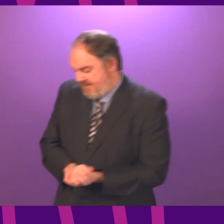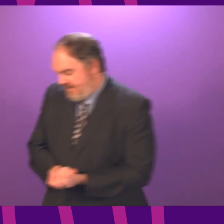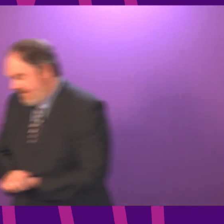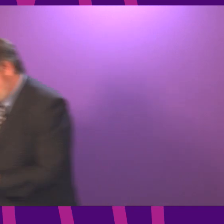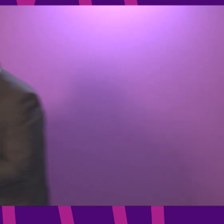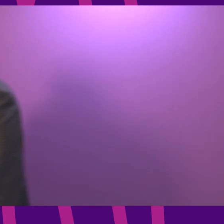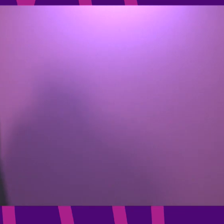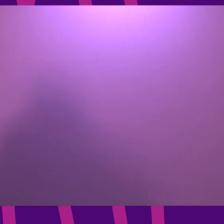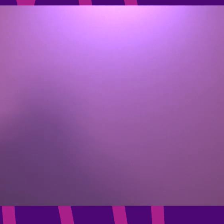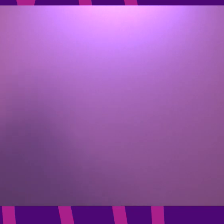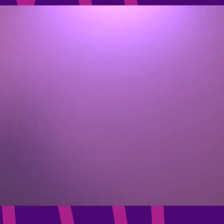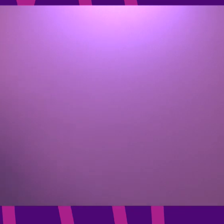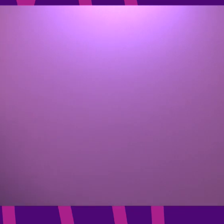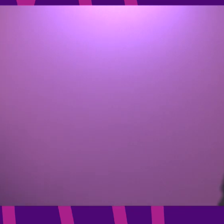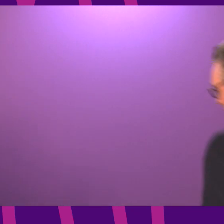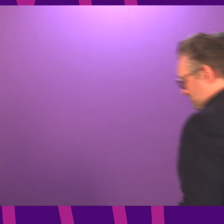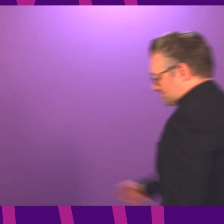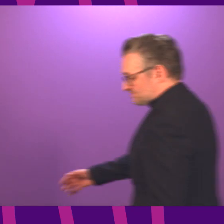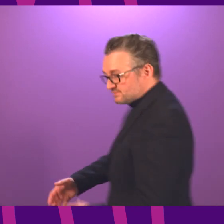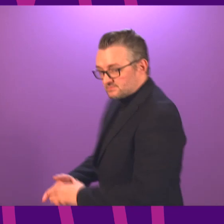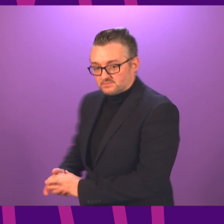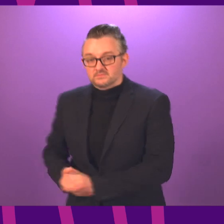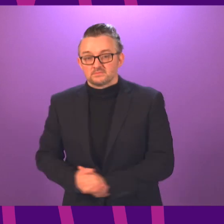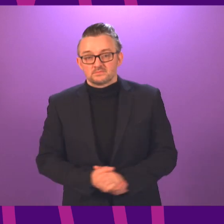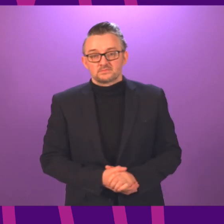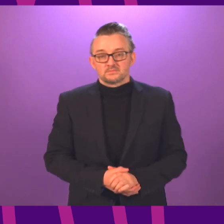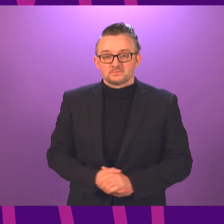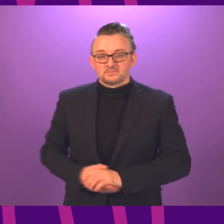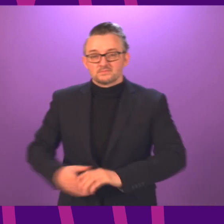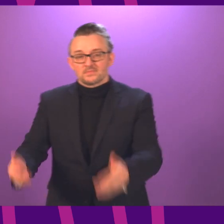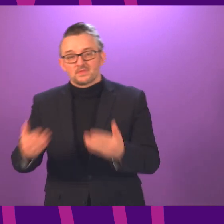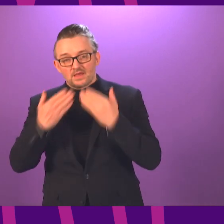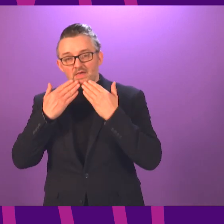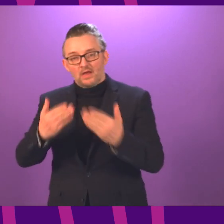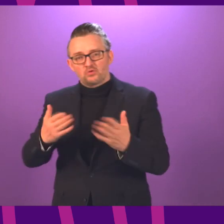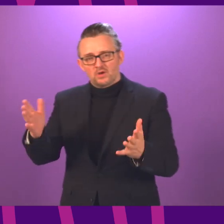Colin Smyth (South Scotland) (Lab): Even with the very limited dates that the